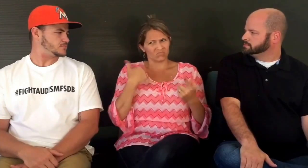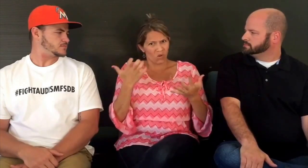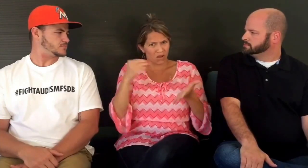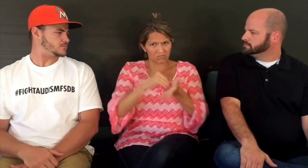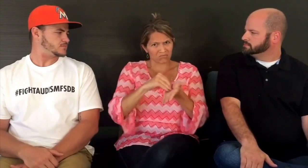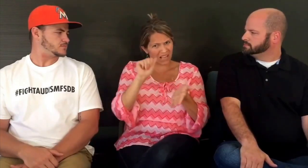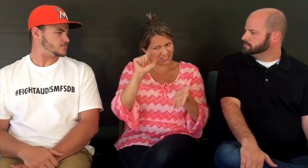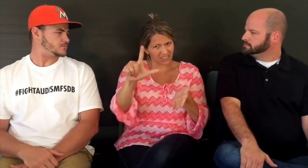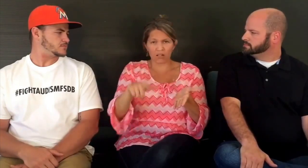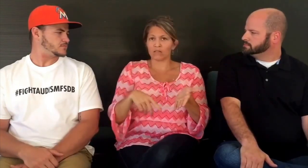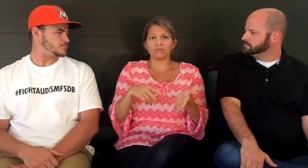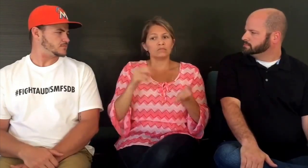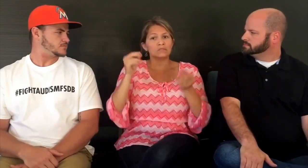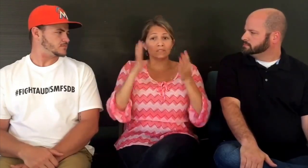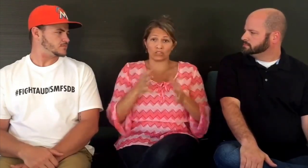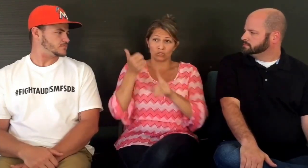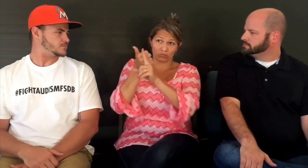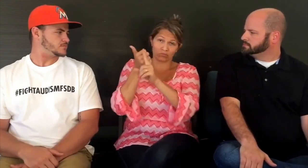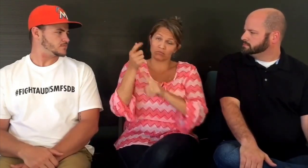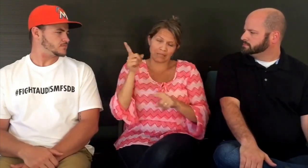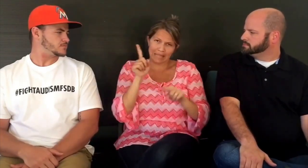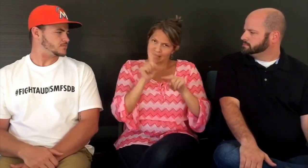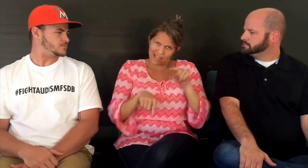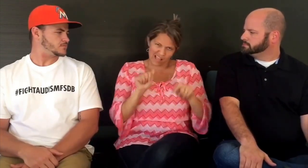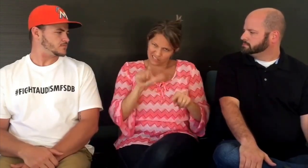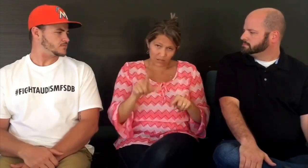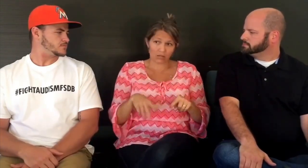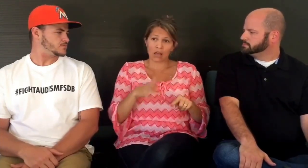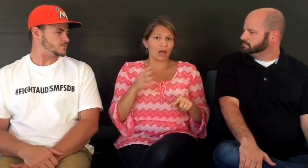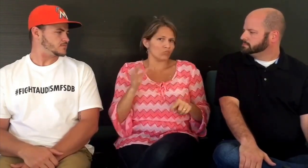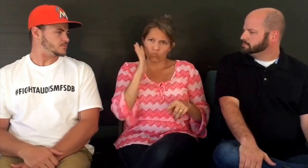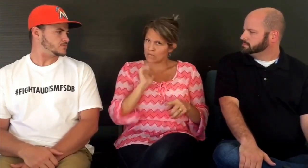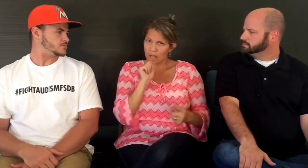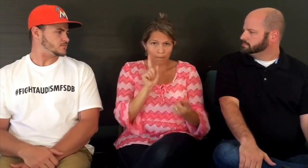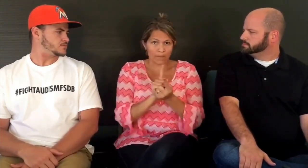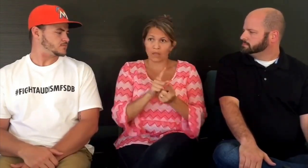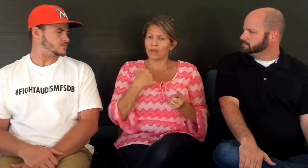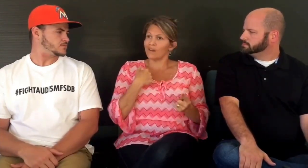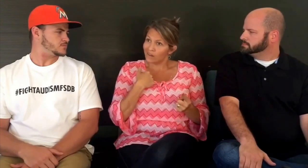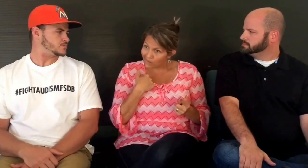and we wanted to emphasize ASL in the IEP. The teacher couldn’t sign in ASL, and wouldn't meet standards.